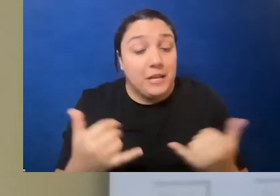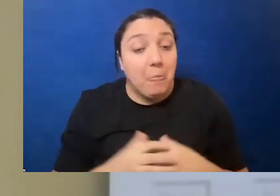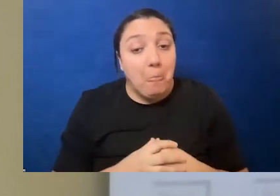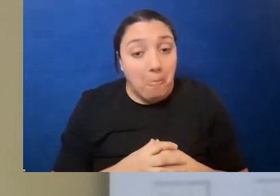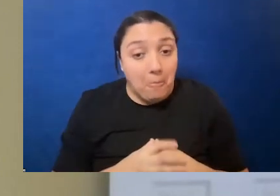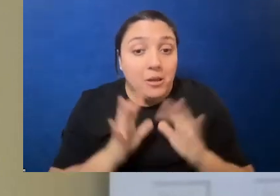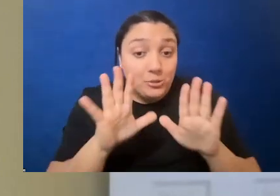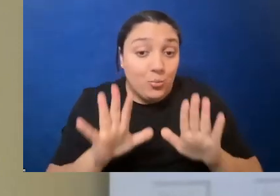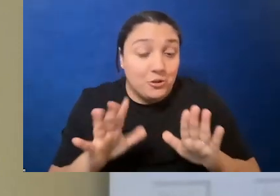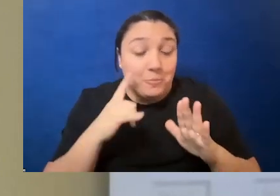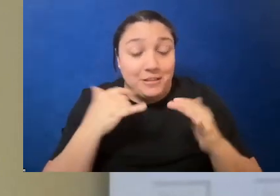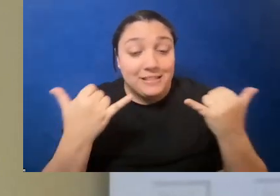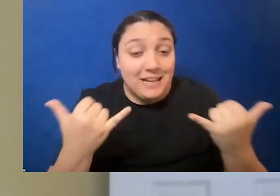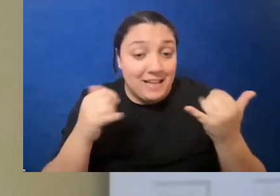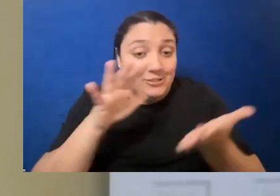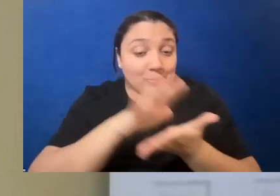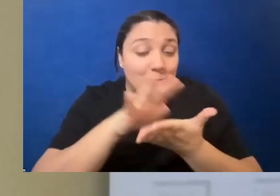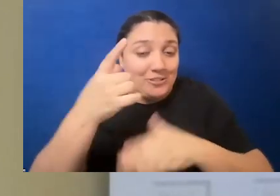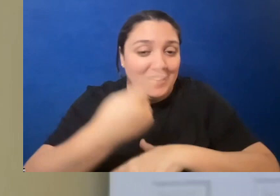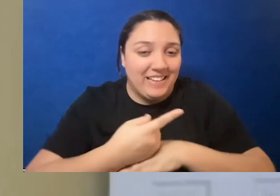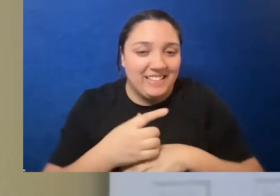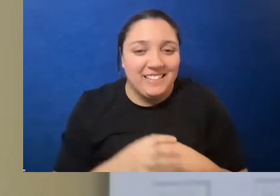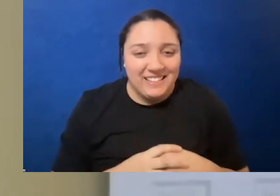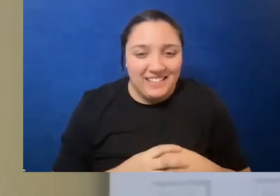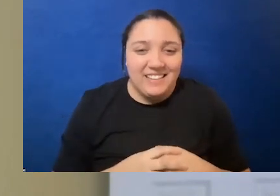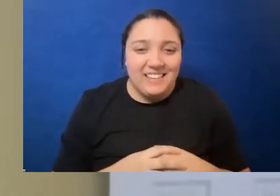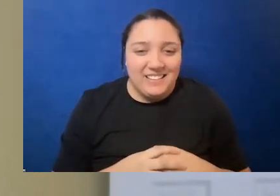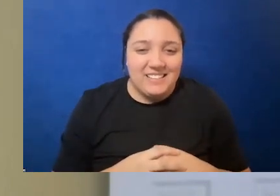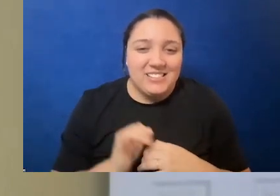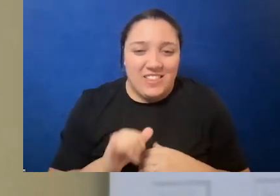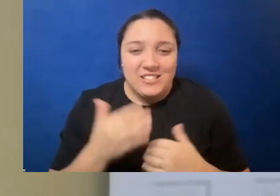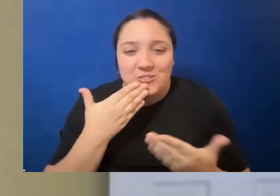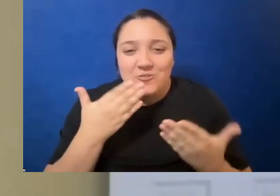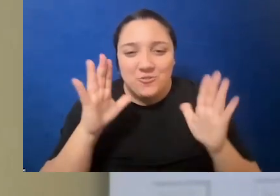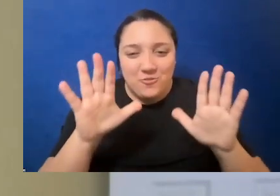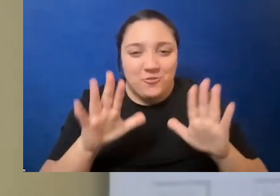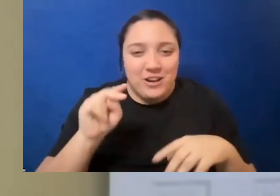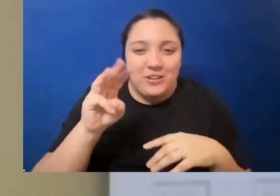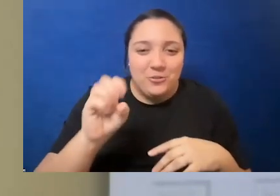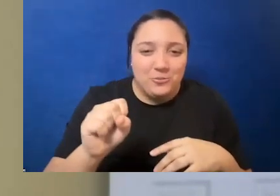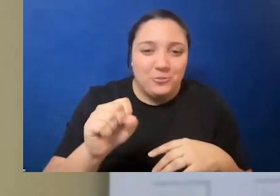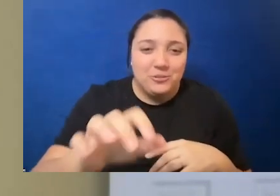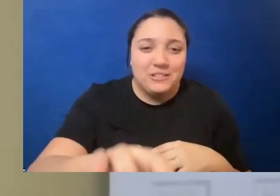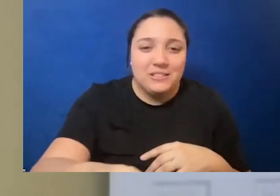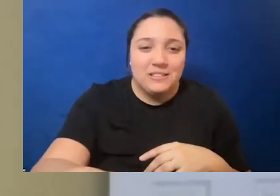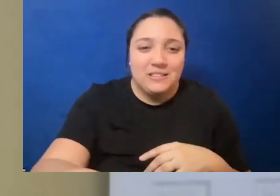MAJORITY OF A LOT OF SCHOOL PROFESSIONALS ON TODAY. THAT IS WONDERFUL BECAUSE IT IS A SCHOOL DAY. THAT IS GREAT NEWS THAT PEOPLE